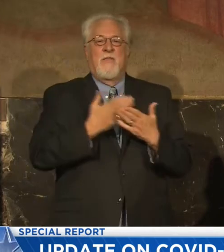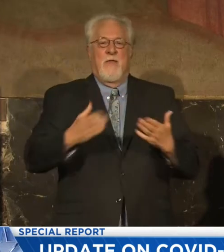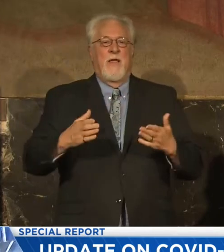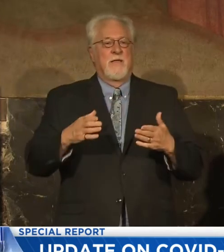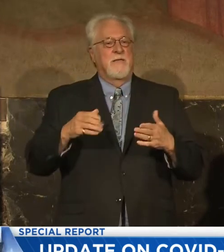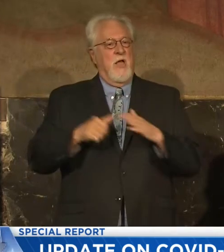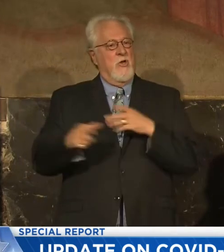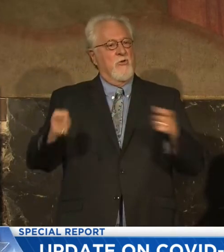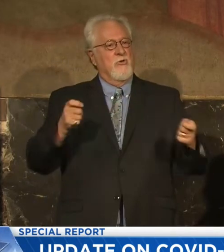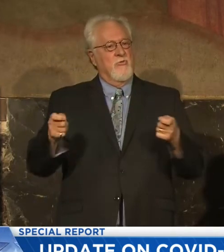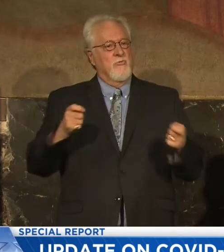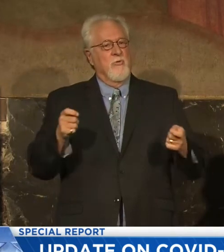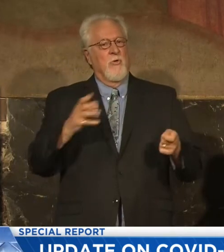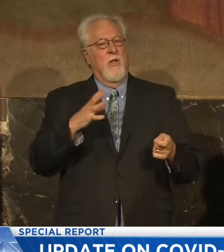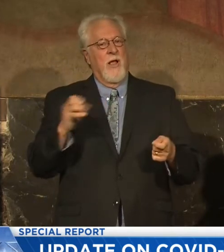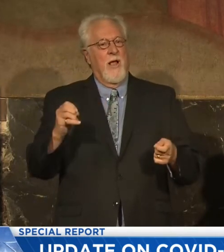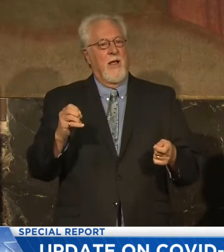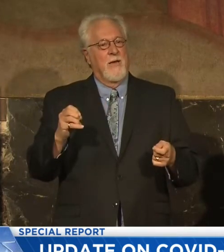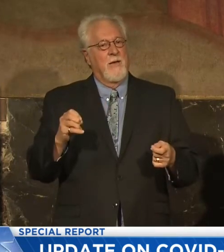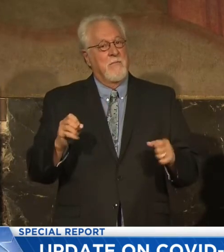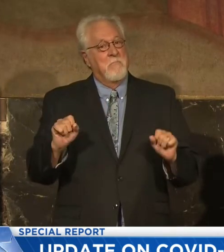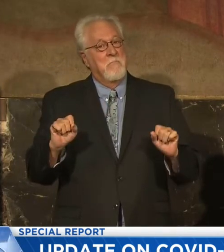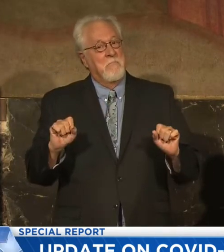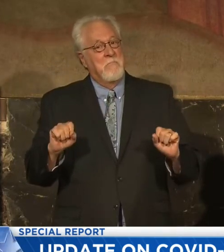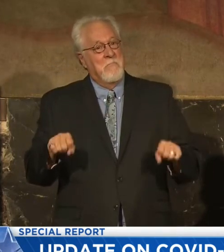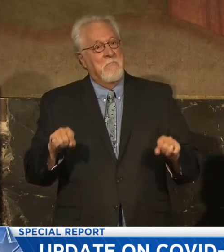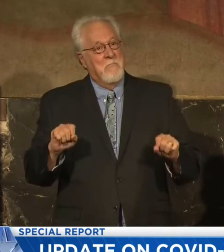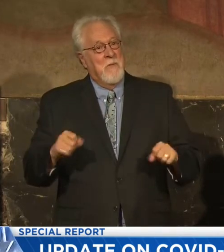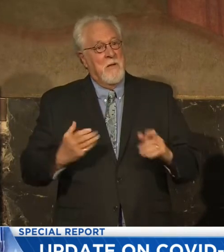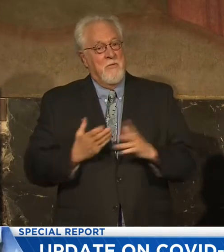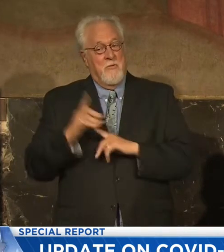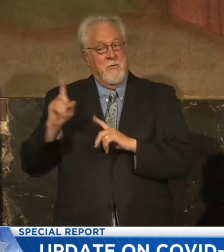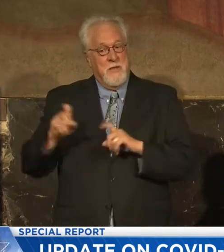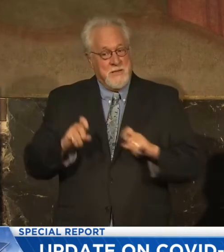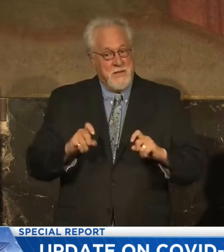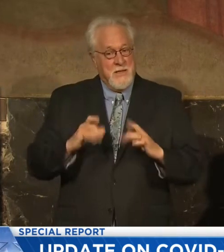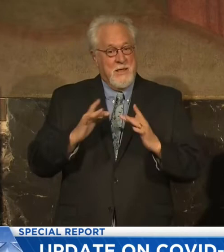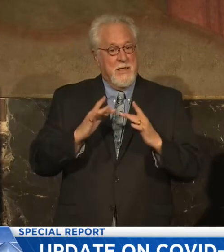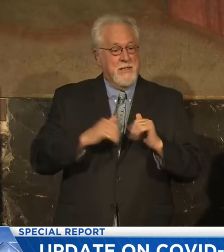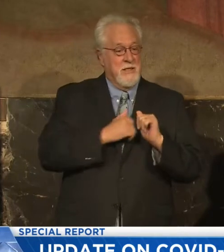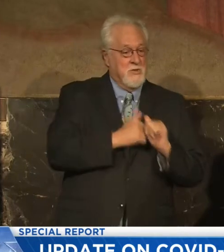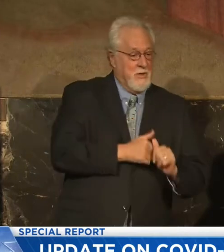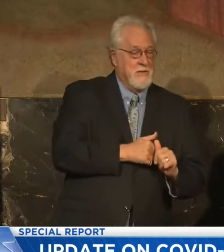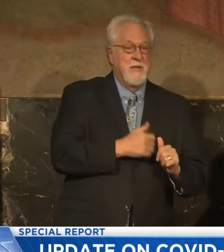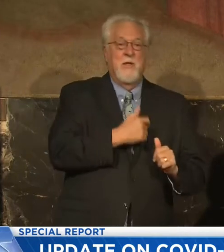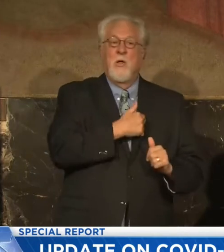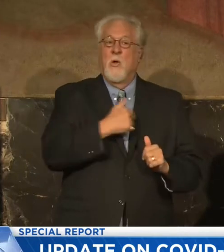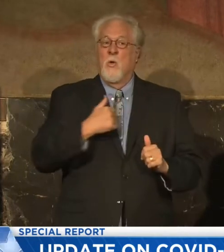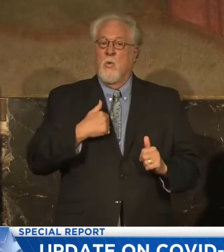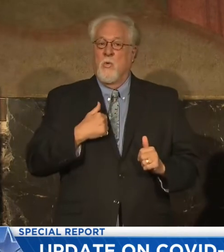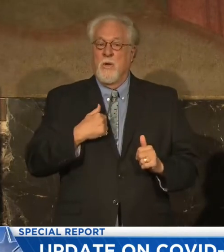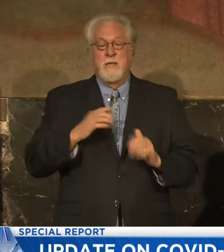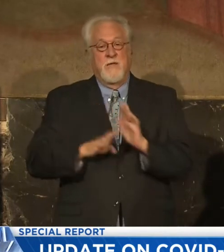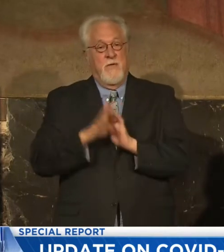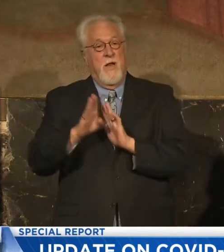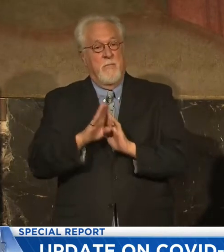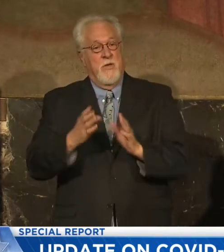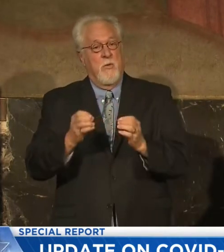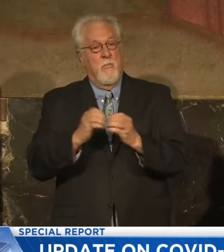MOST PLAUBLS -- PLAUSIBLE OUTCOME. BUT I WANT TO THINK THAT WE'RE GOING TO HAVE THINGS UNDER